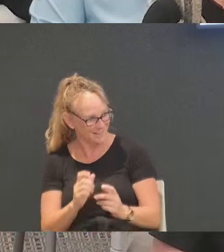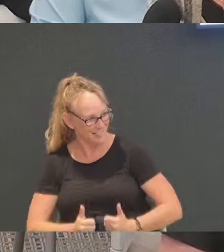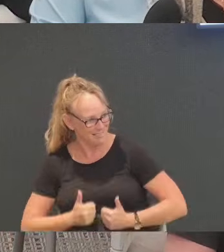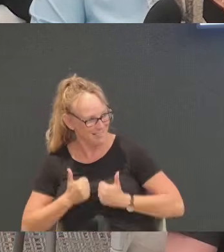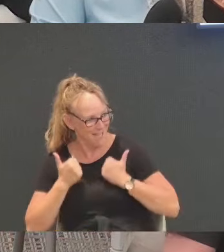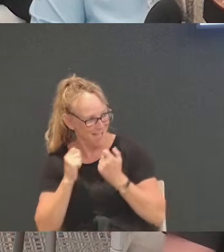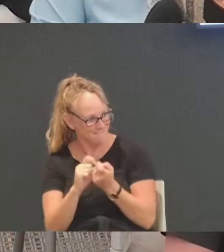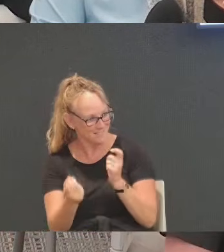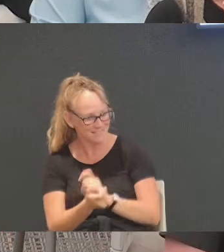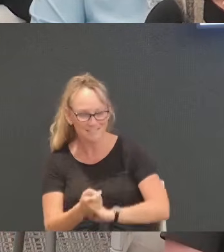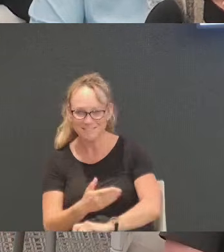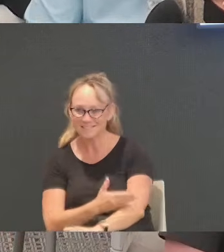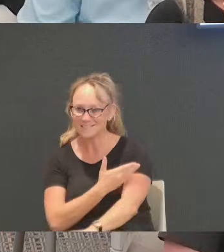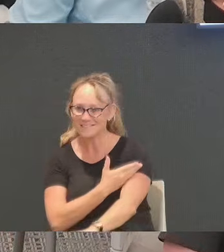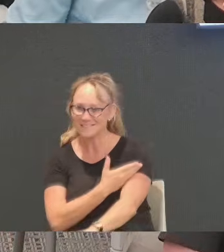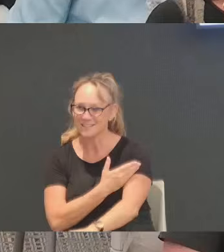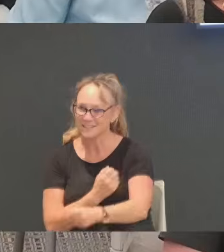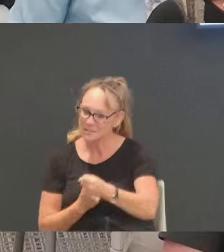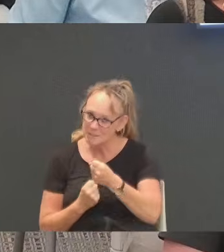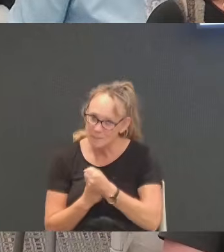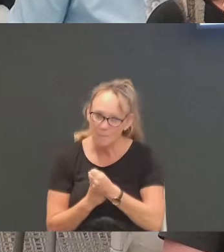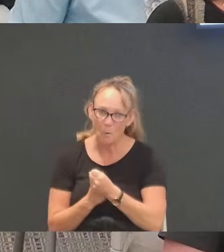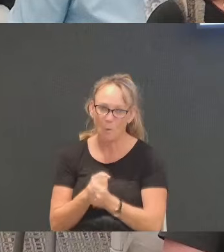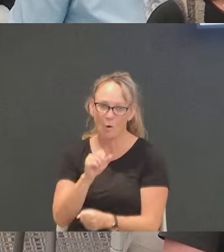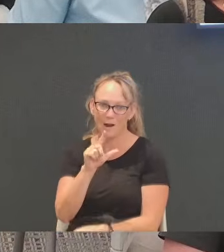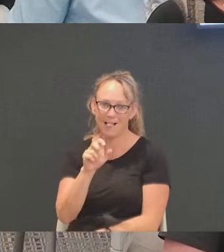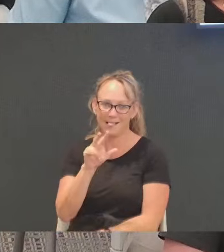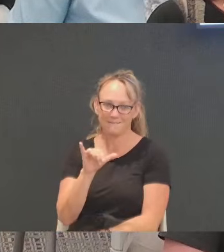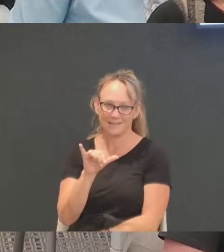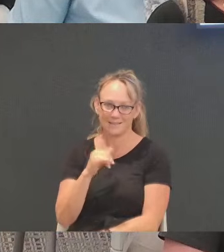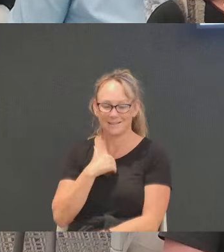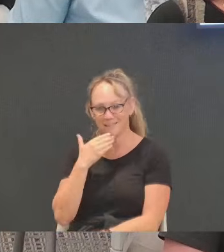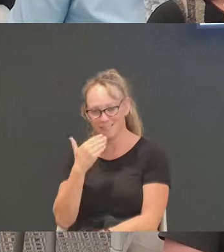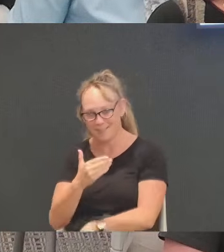ask you to support this levy. I'm grateful for your time and thank you for the opportunity to